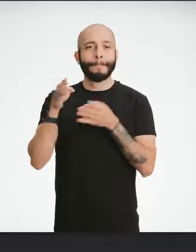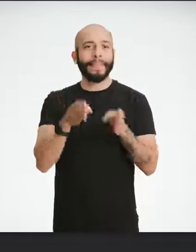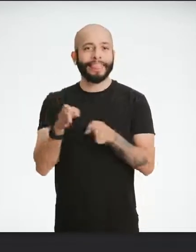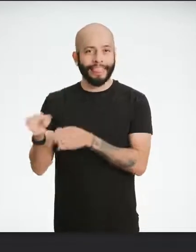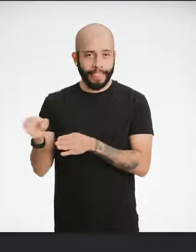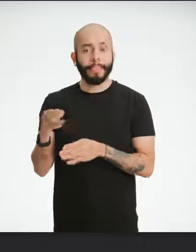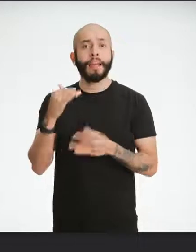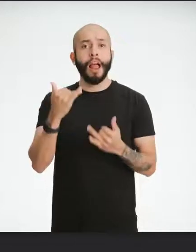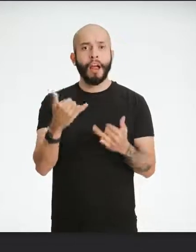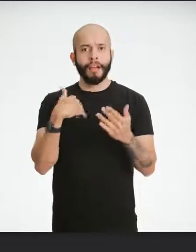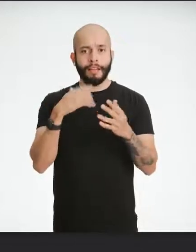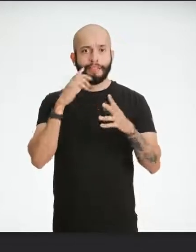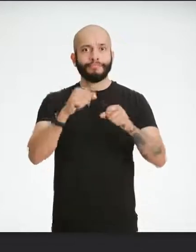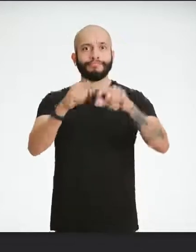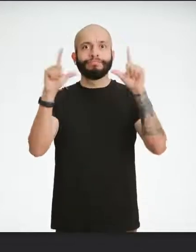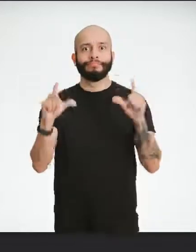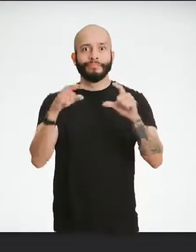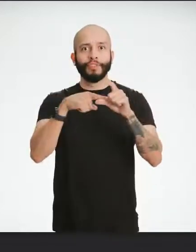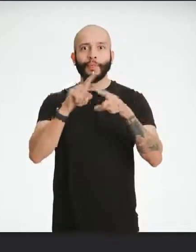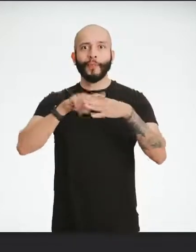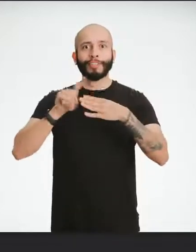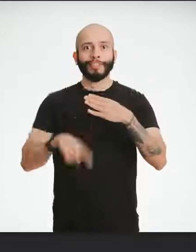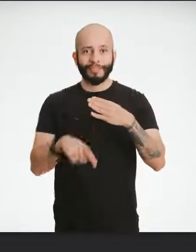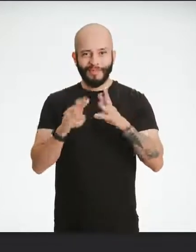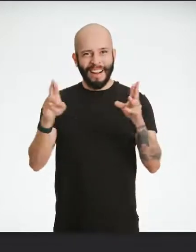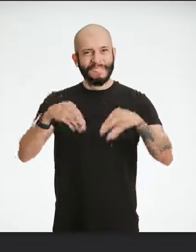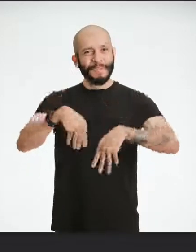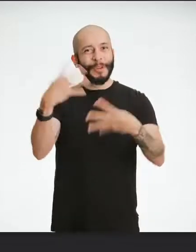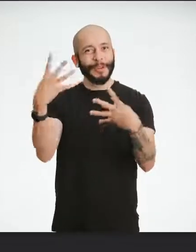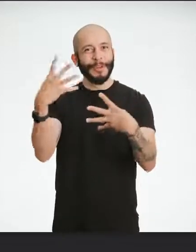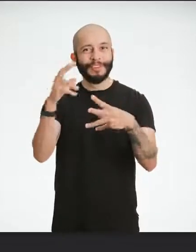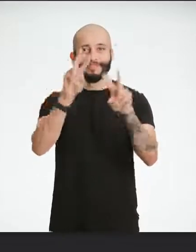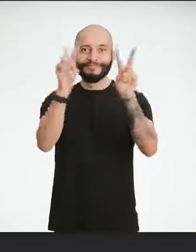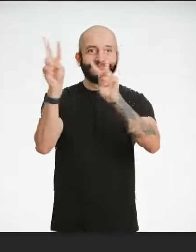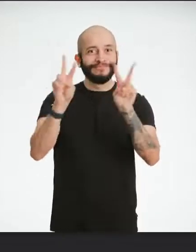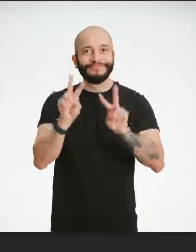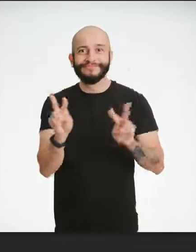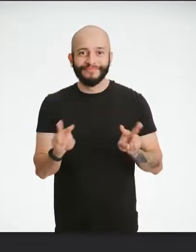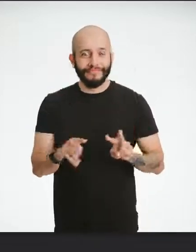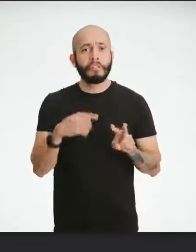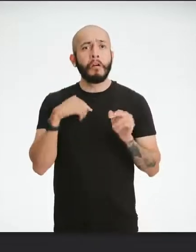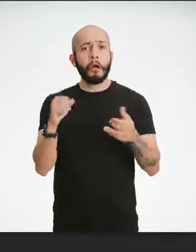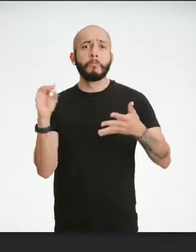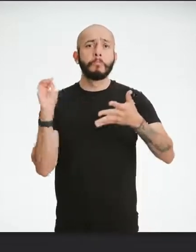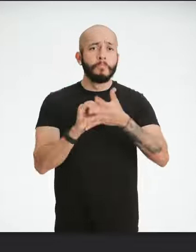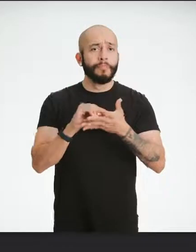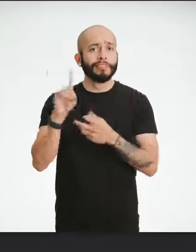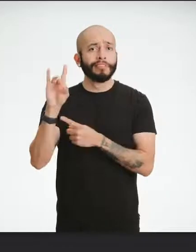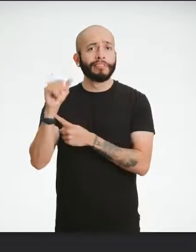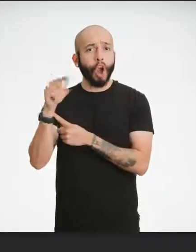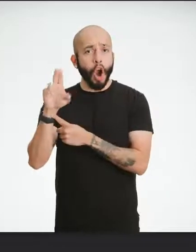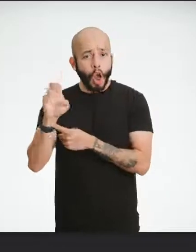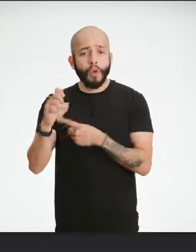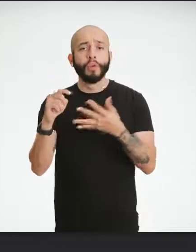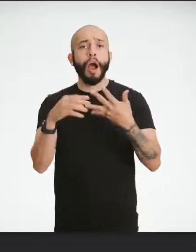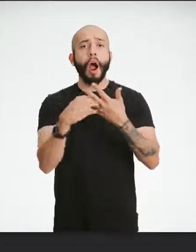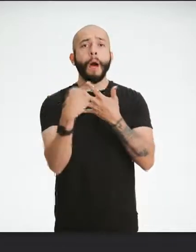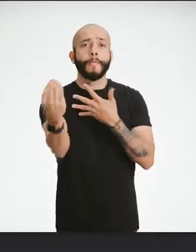Here, I return a result that includes the SwiftUI chart view. I could also include a dialogue or output value.